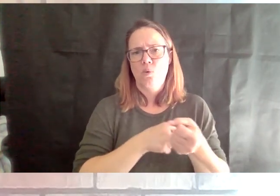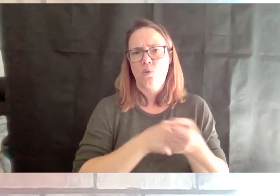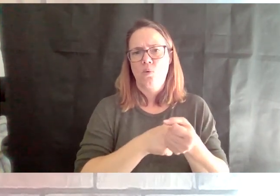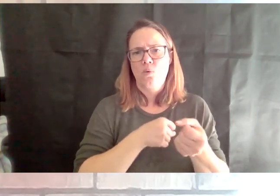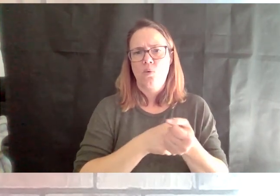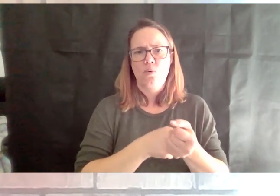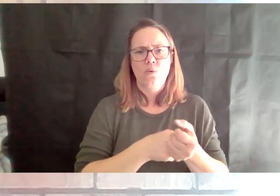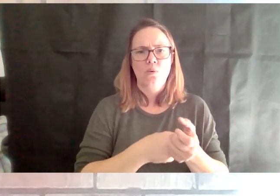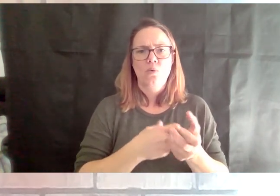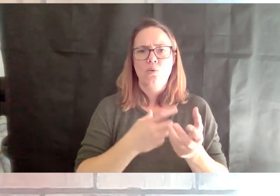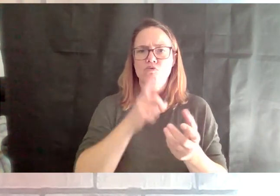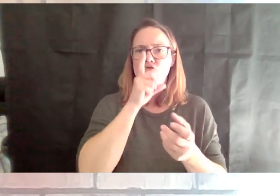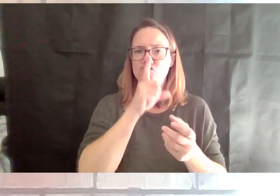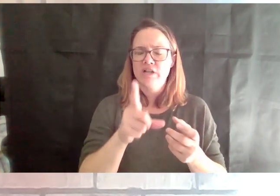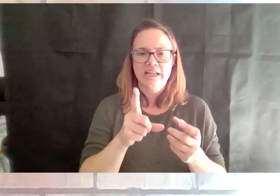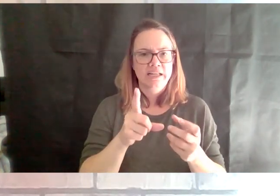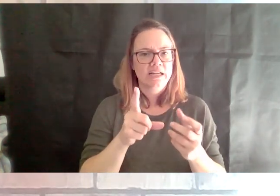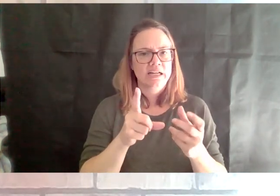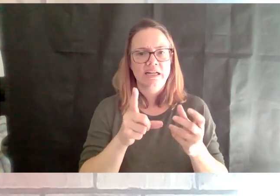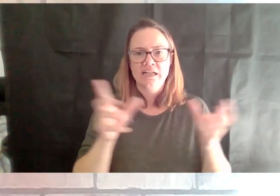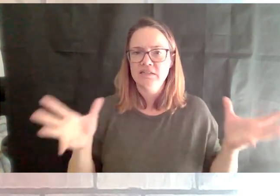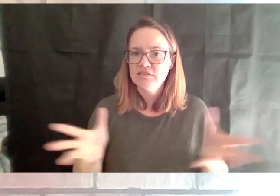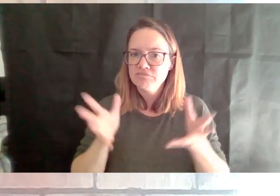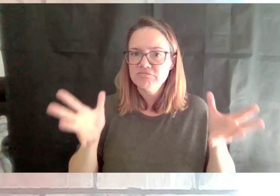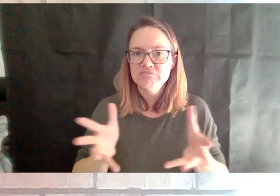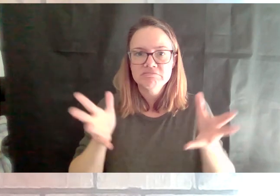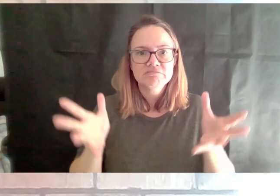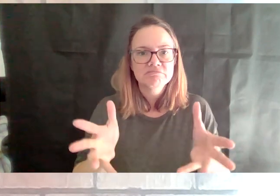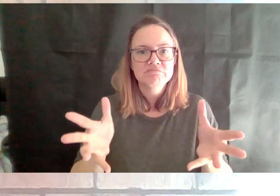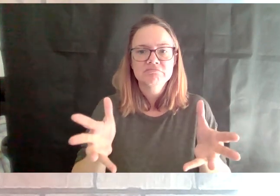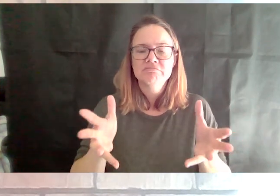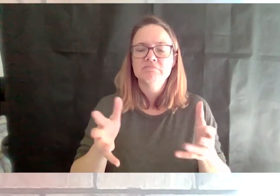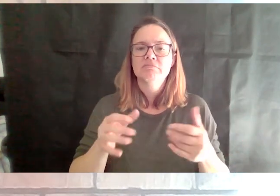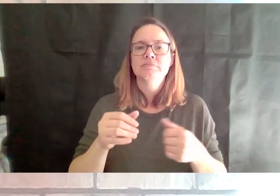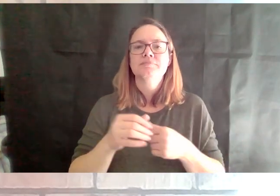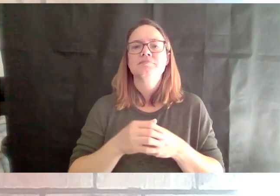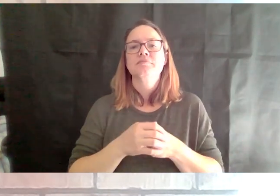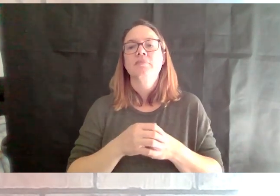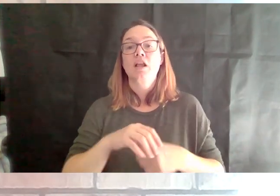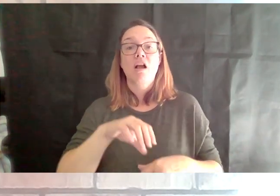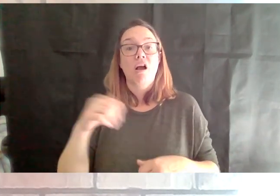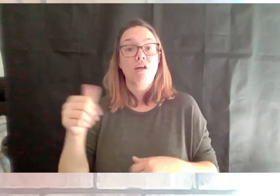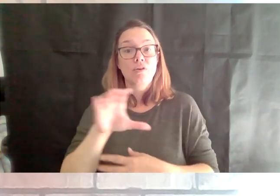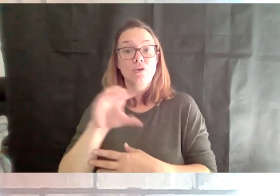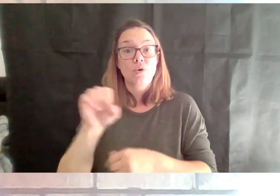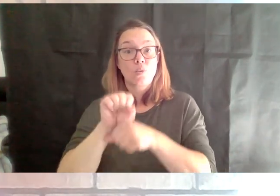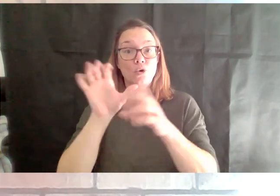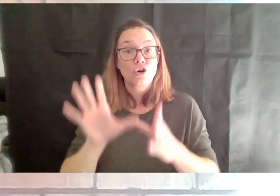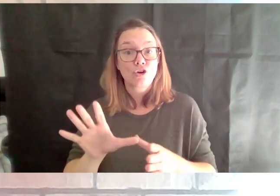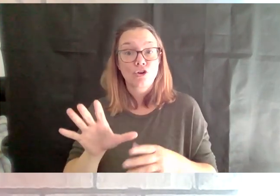to how good another co-worker is in urgent situations that